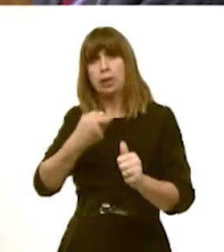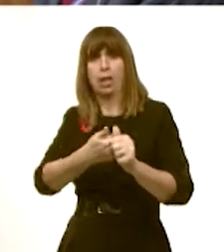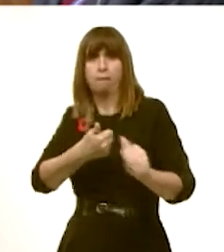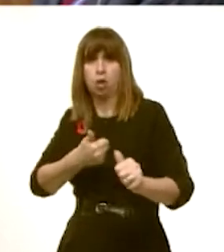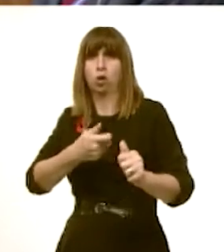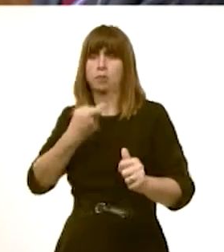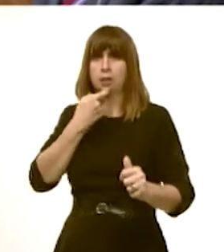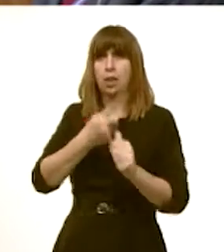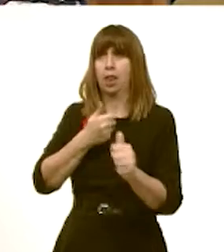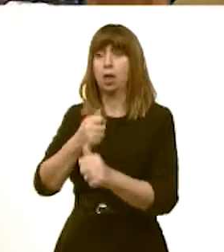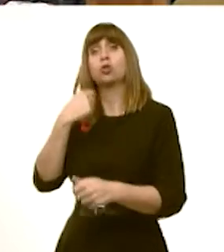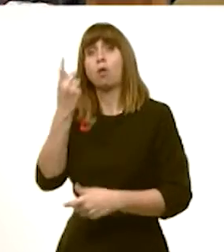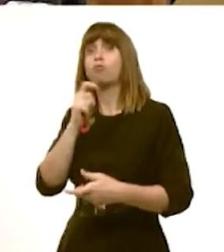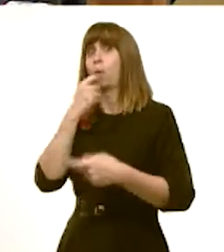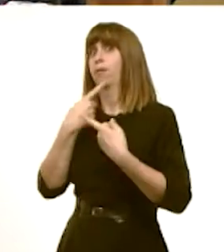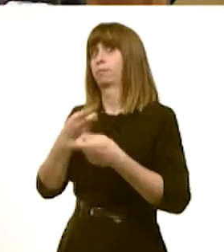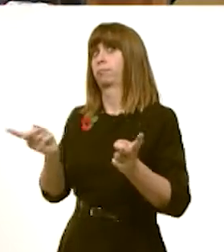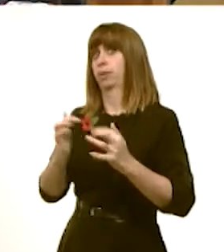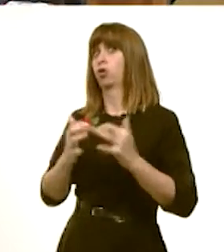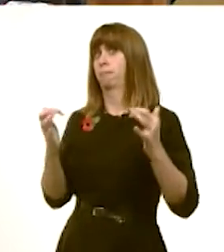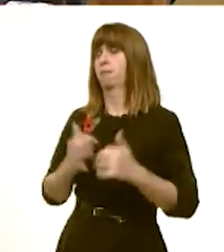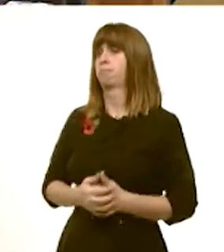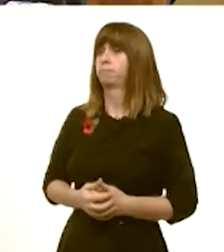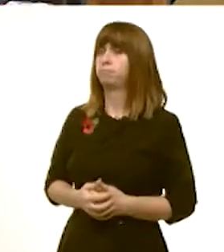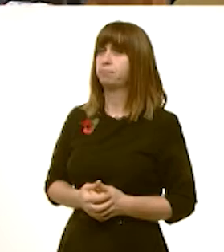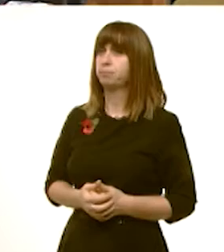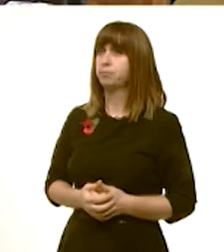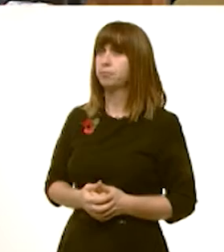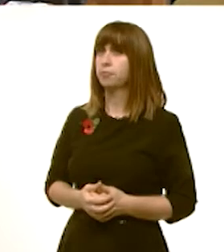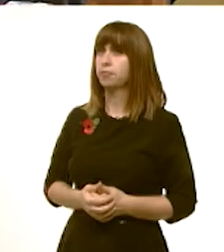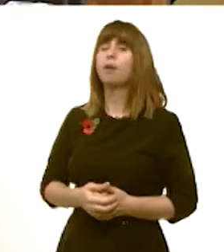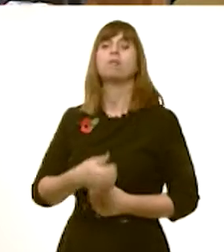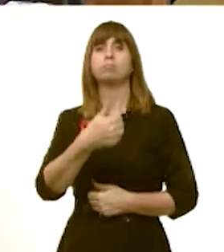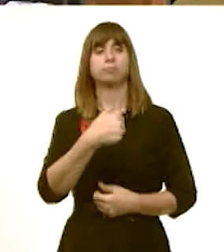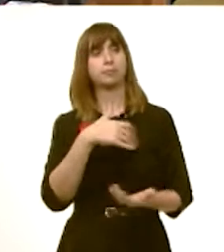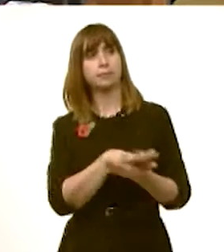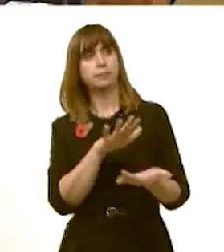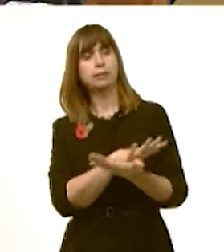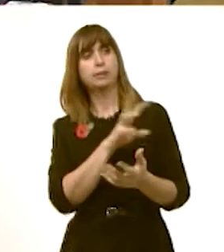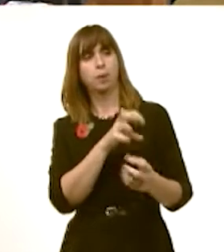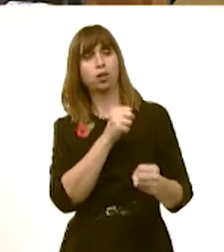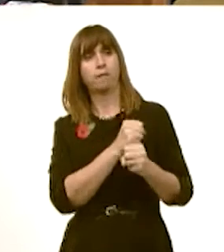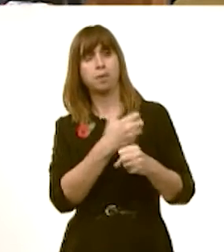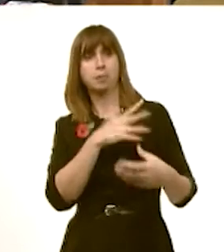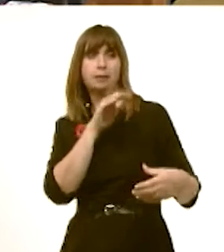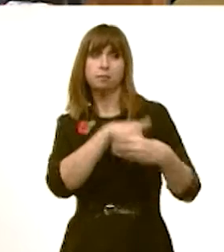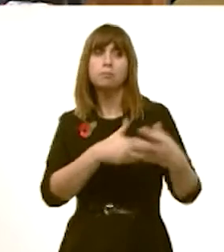David Rees: Thank you for that answer, First Minister. I welcome the work that has been done by the Welsh Government on this so far, but do you